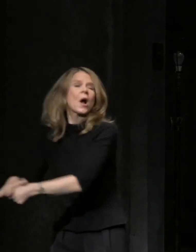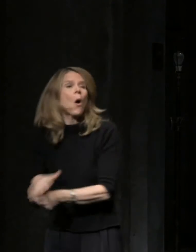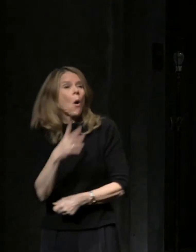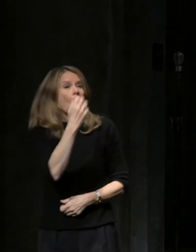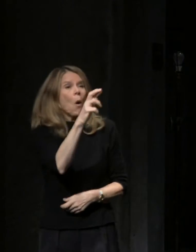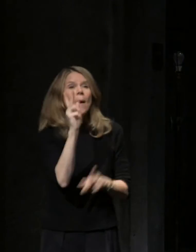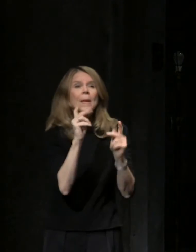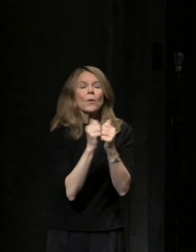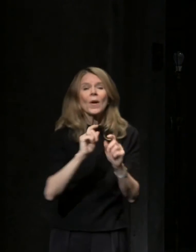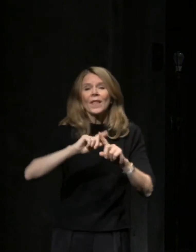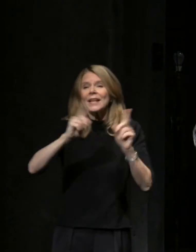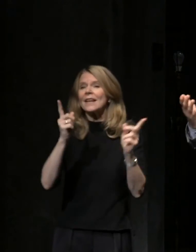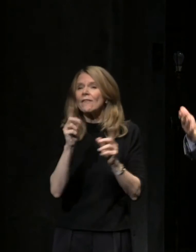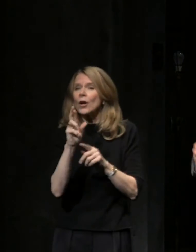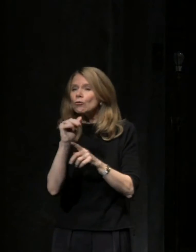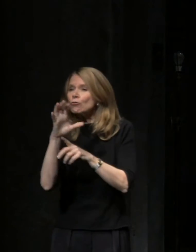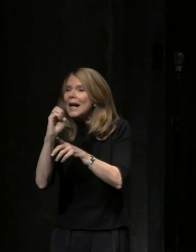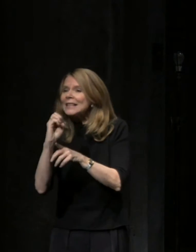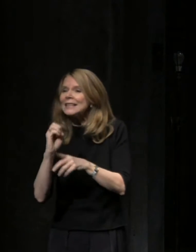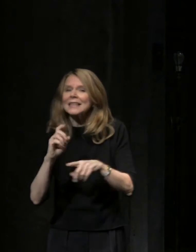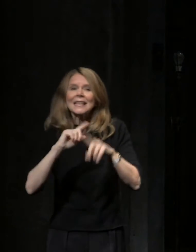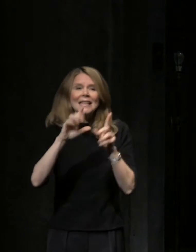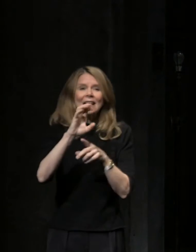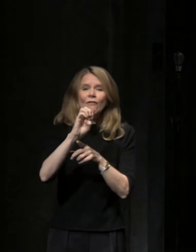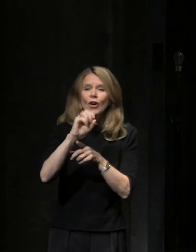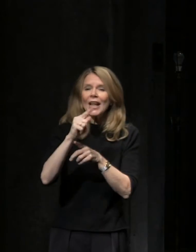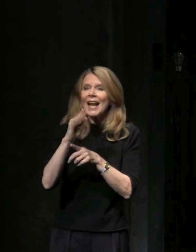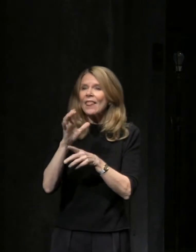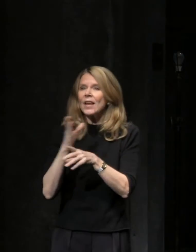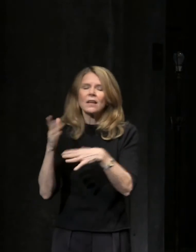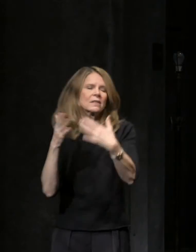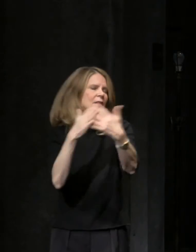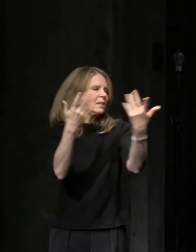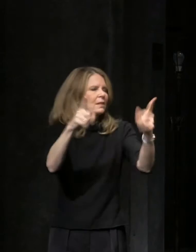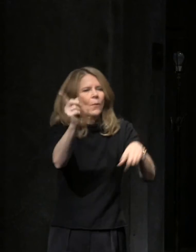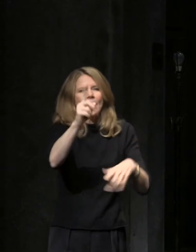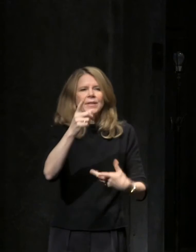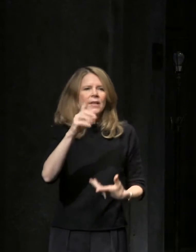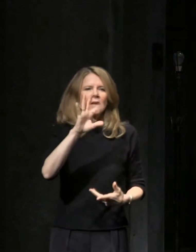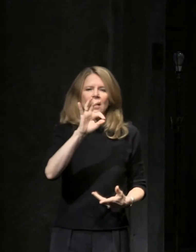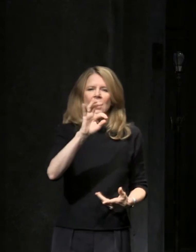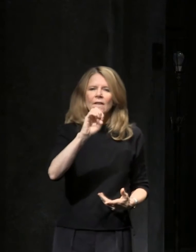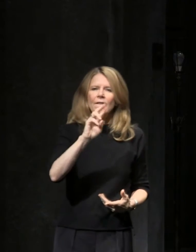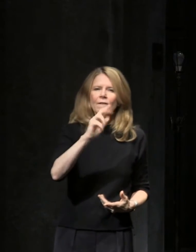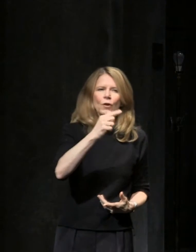ethnicities, all you have to do is watch the news, whether it's in Ferguson, Chicago, Baltimore.